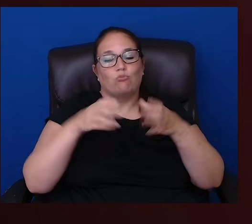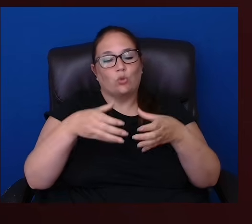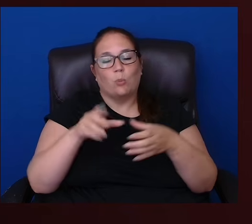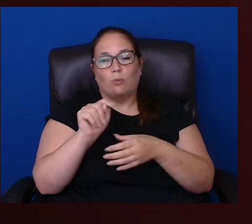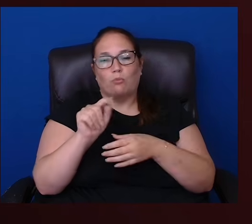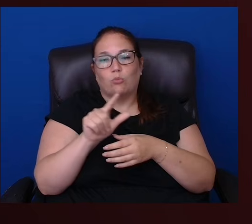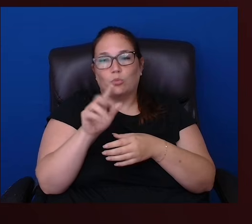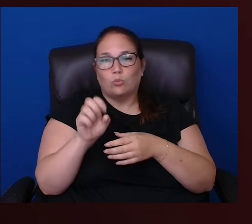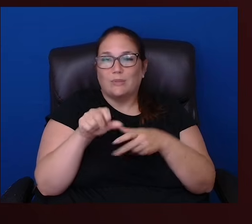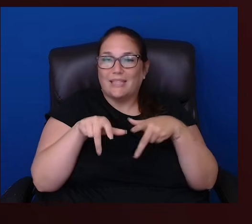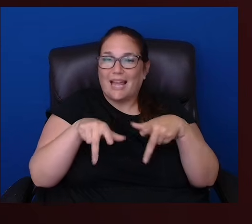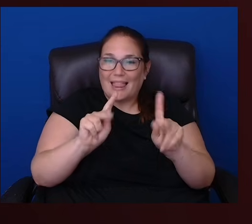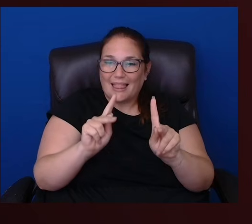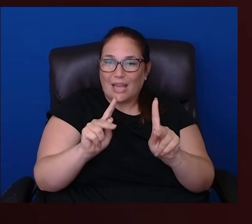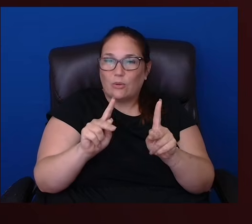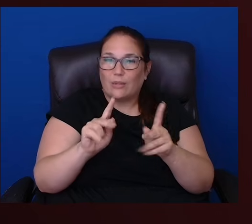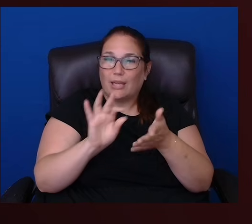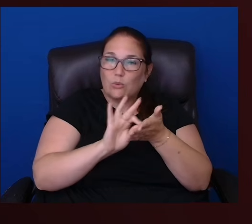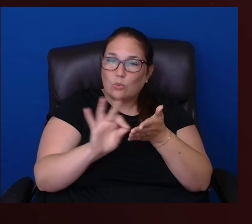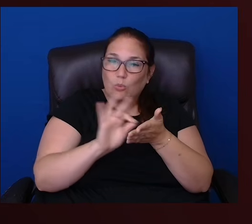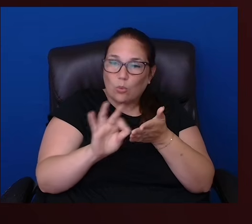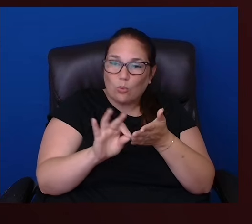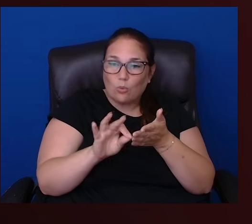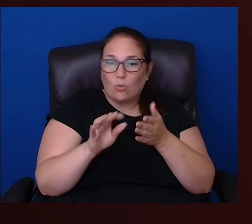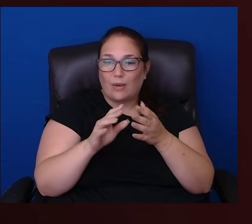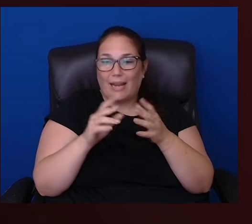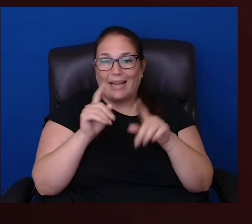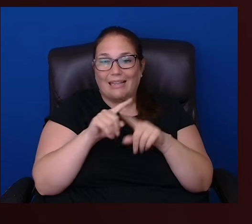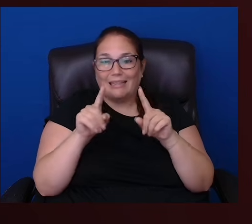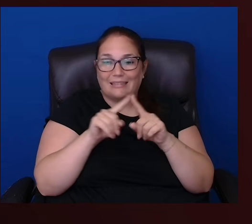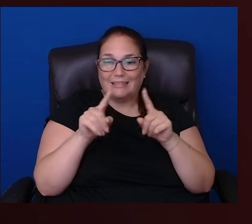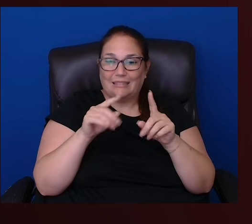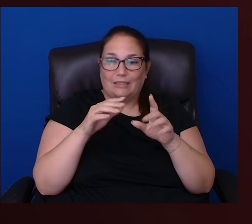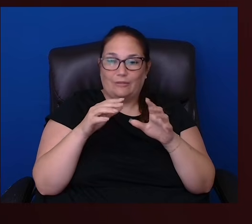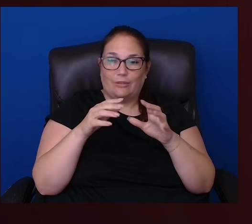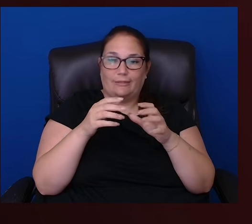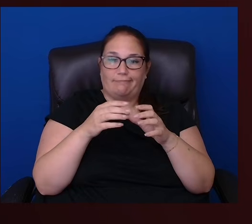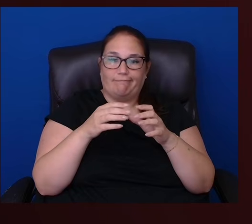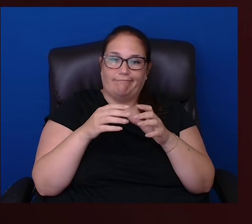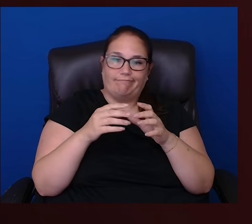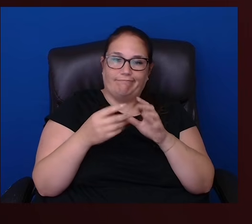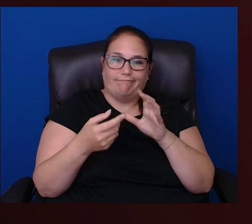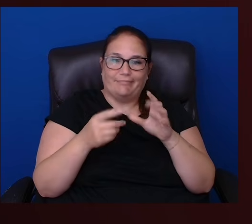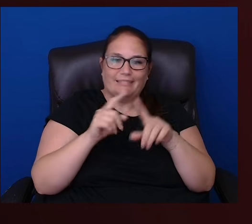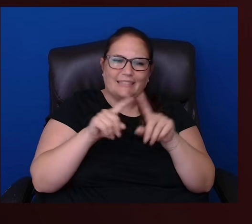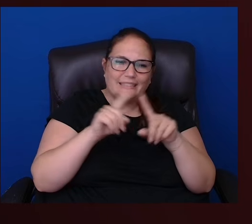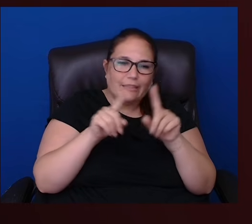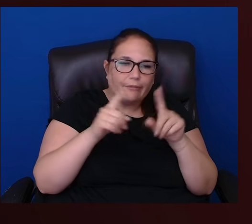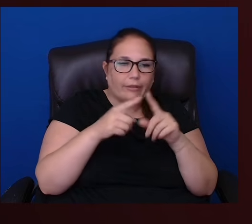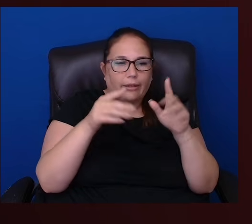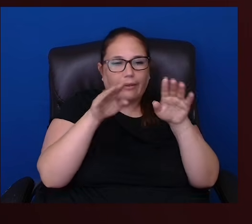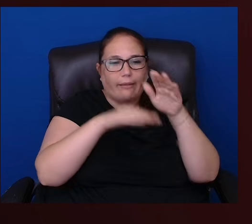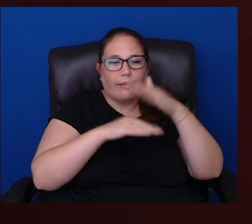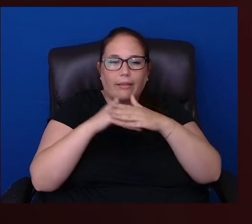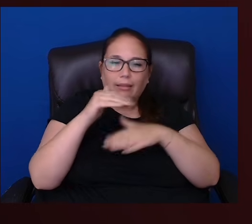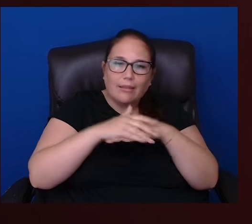get scoring and dimensionality around your models, and by dimensions I mean things like the safety of output,